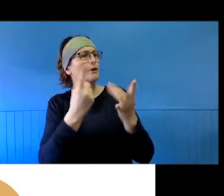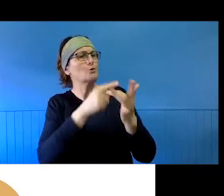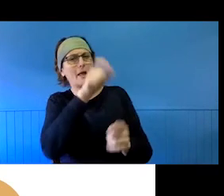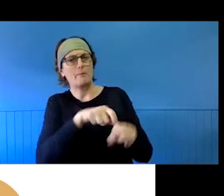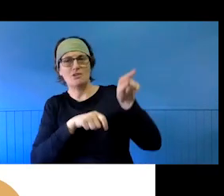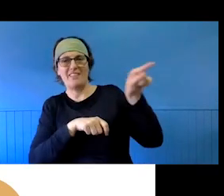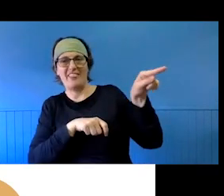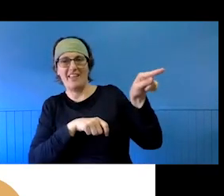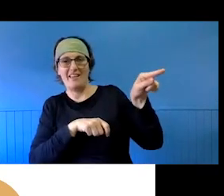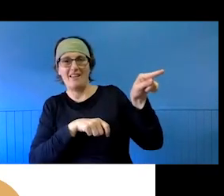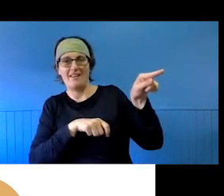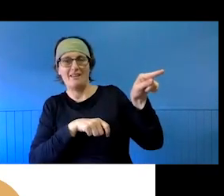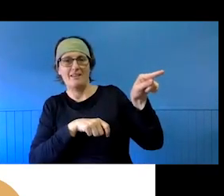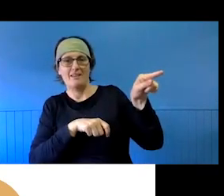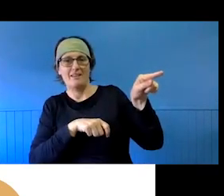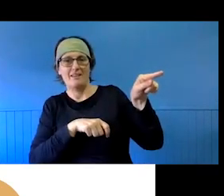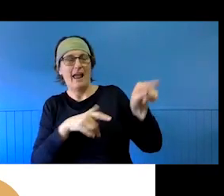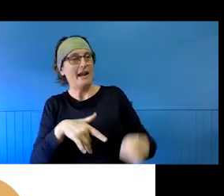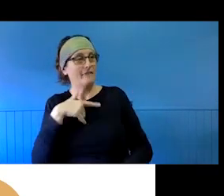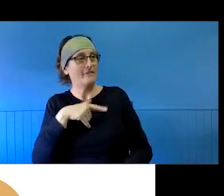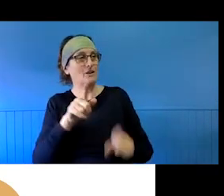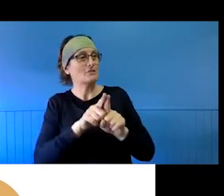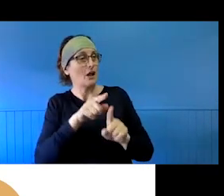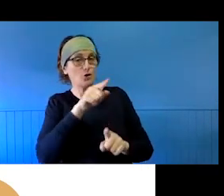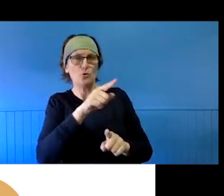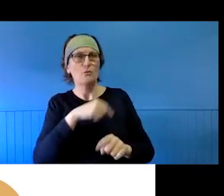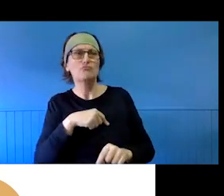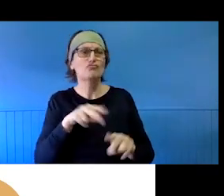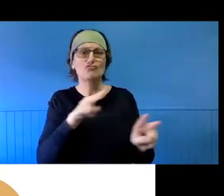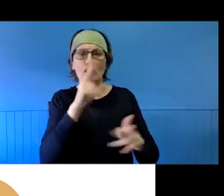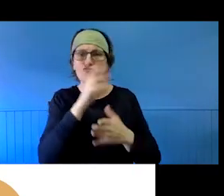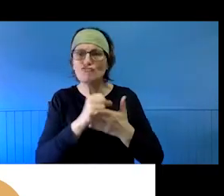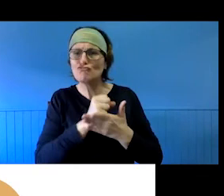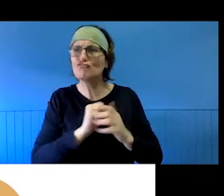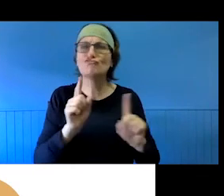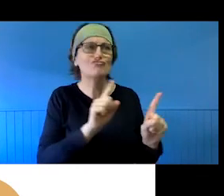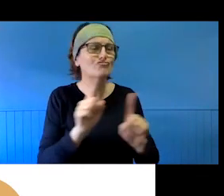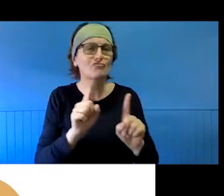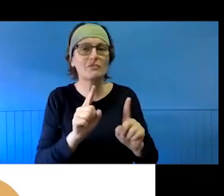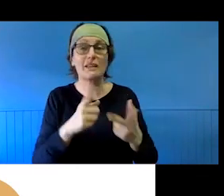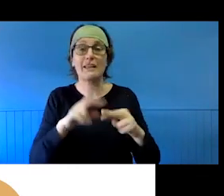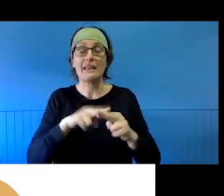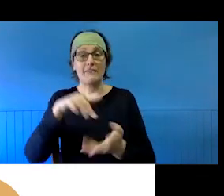And it feels like you can actually be part of the conversation. Now, if I'm move to the centre of the screen, it's a